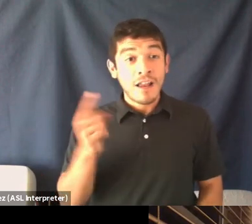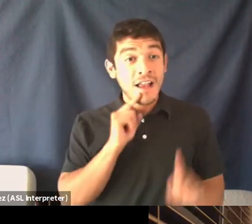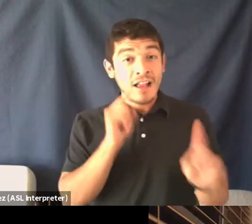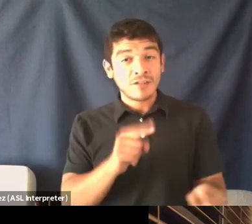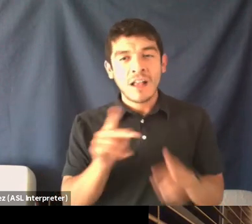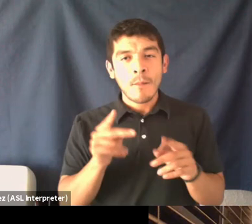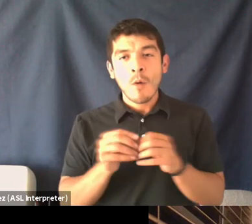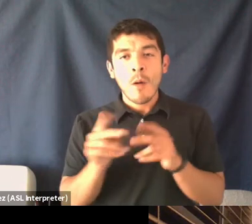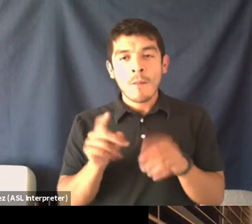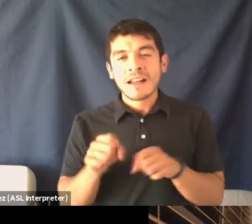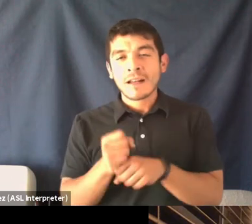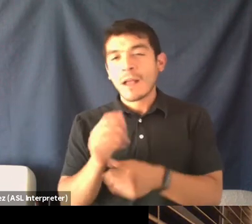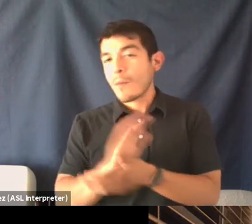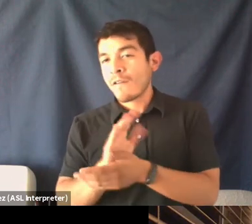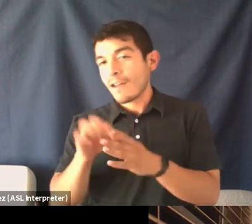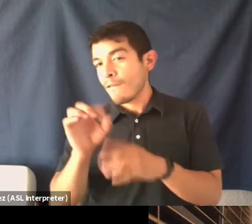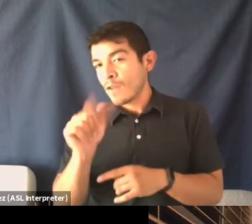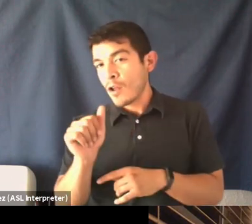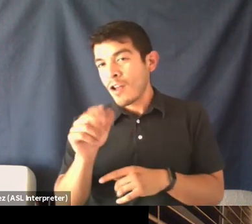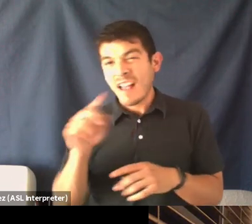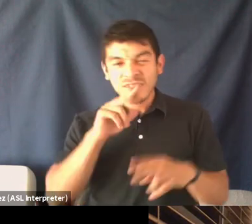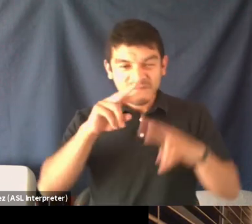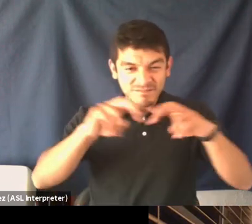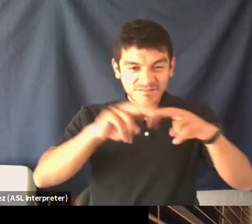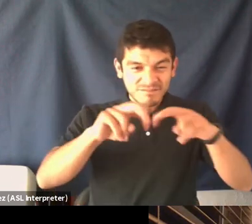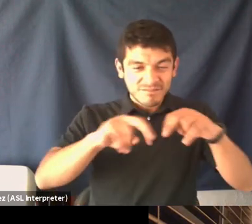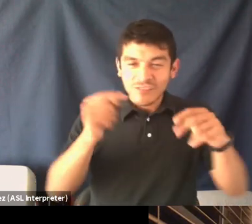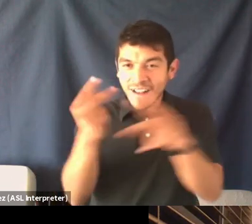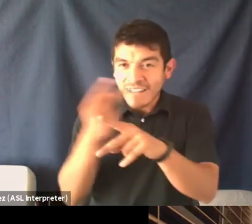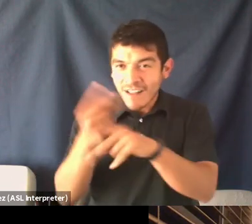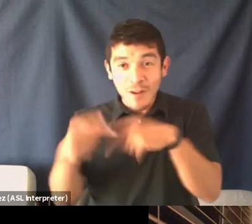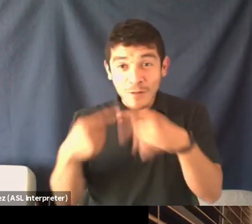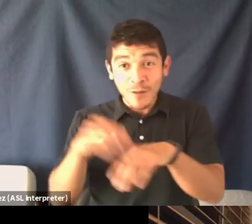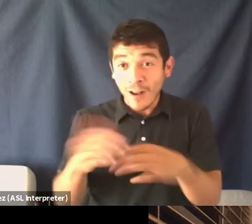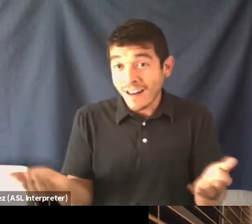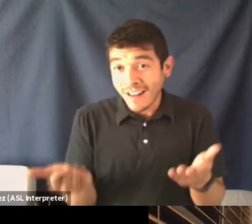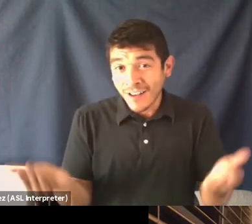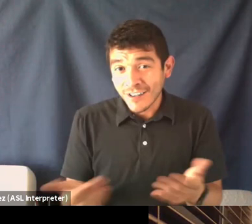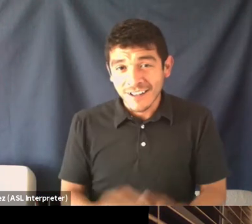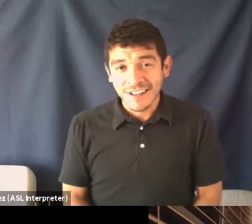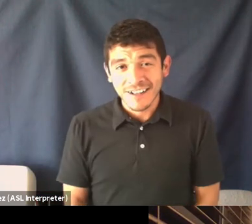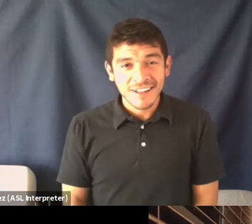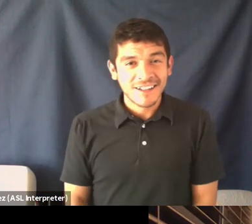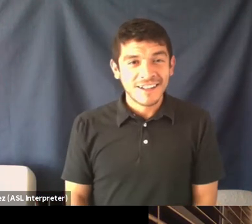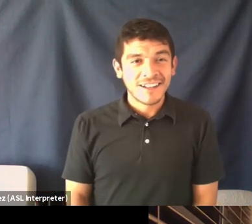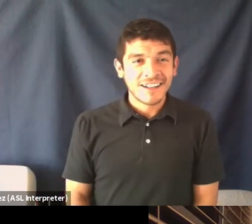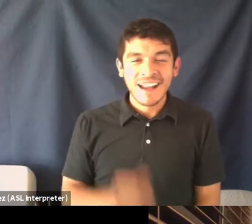need to make films in Florida and we just need to consistently figure out what's going on here. Well, I look forward to whatever you do next,